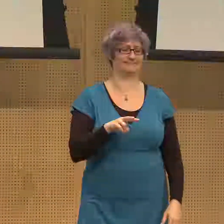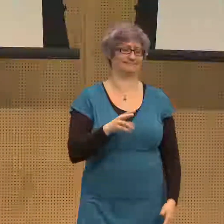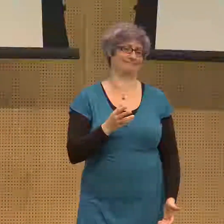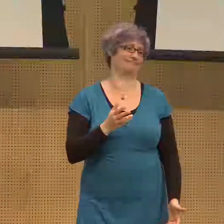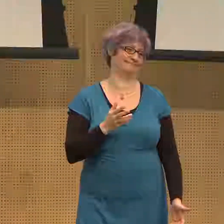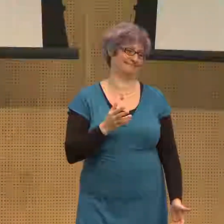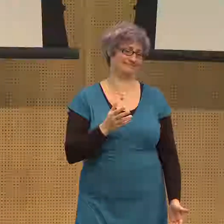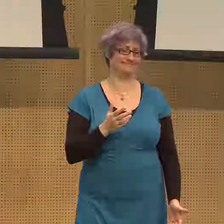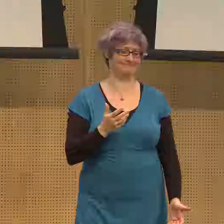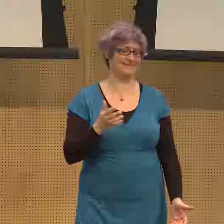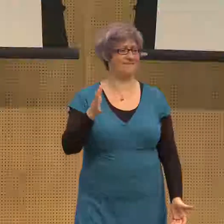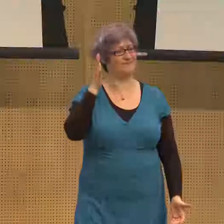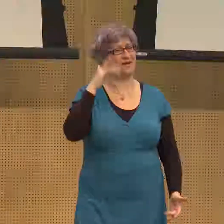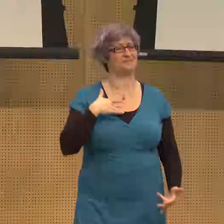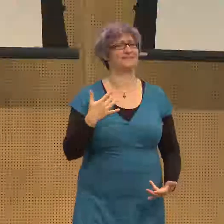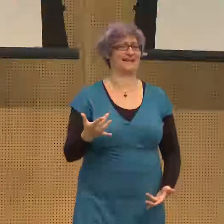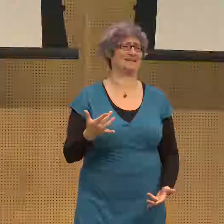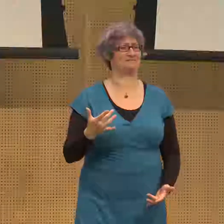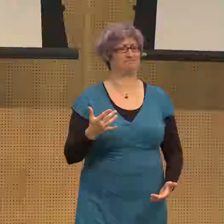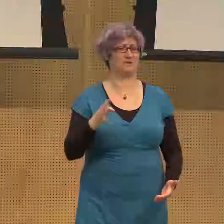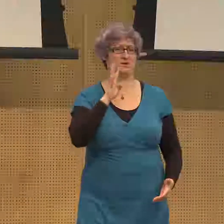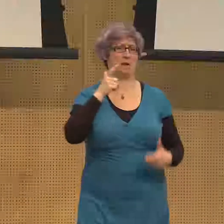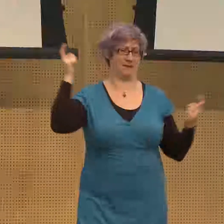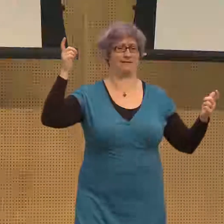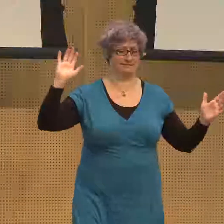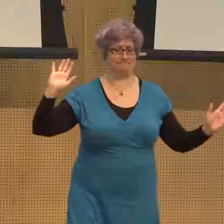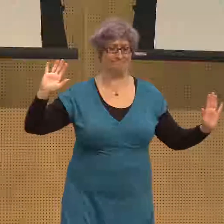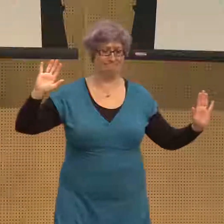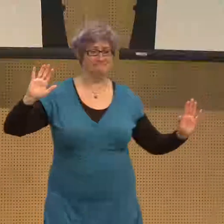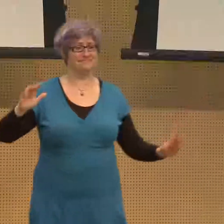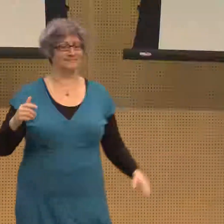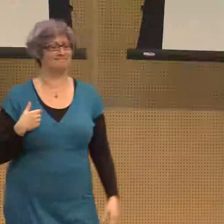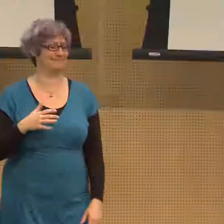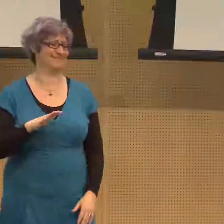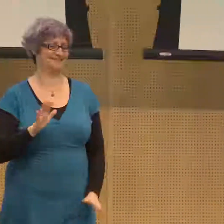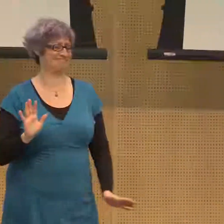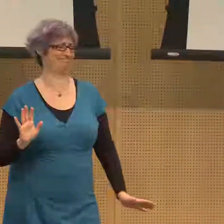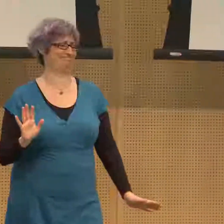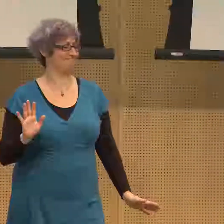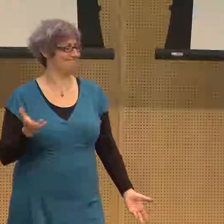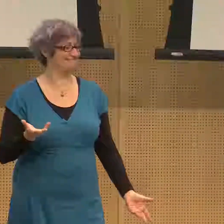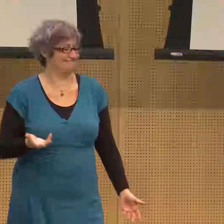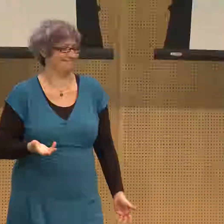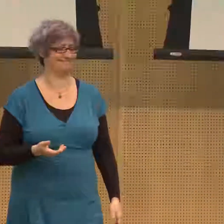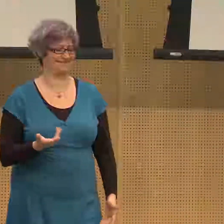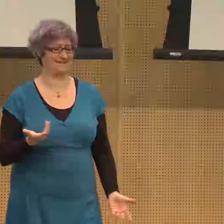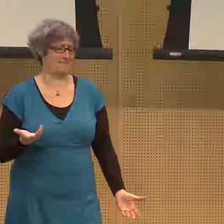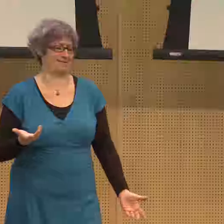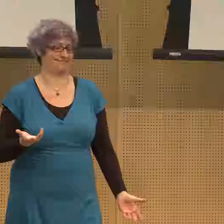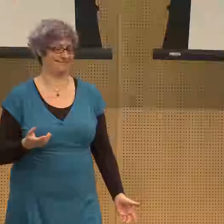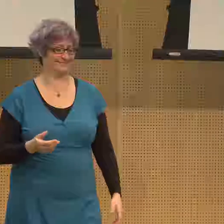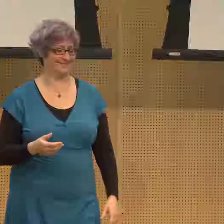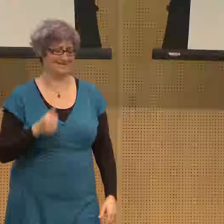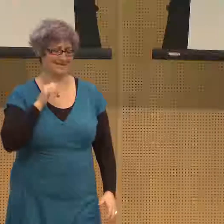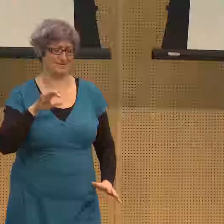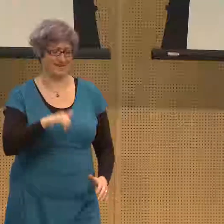I thought, "Really, Dad?" Ha ha ha... My dad talks big, so I didn't think we would actually go through with this.